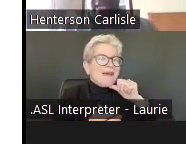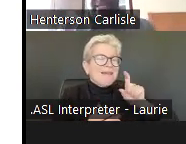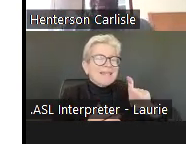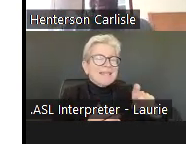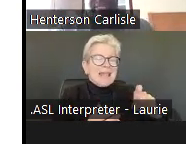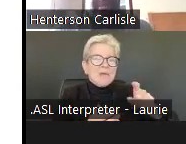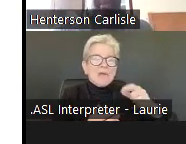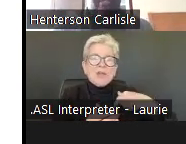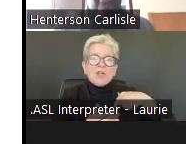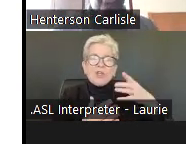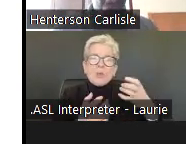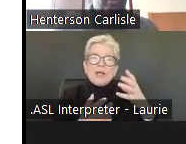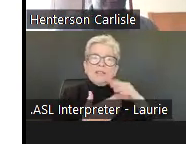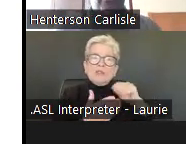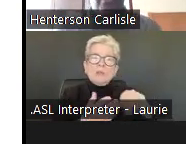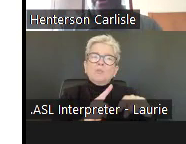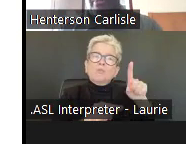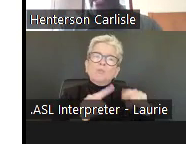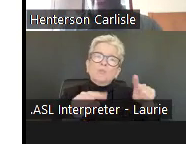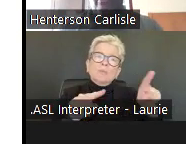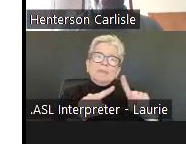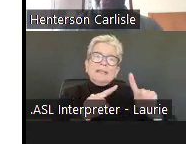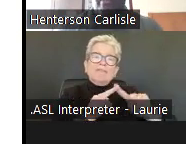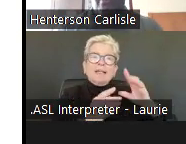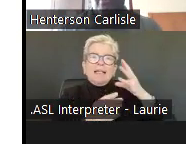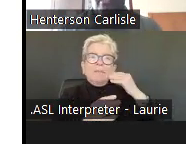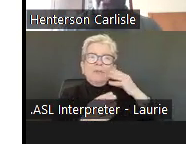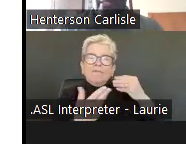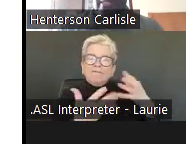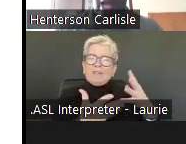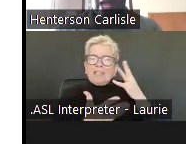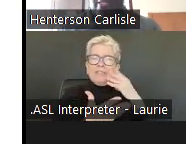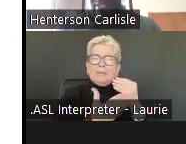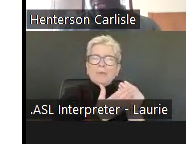had different experiences, who have grown, who have been through the highs and lows